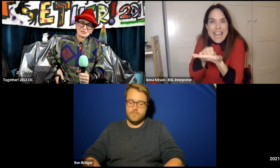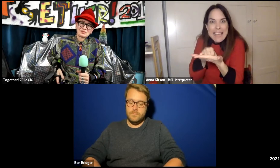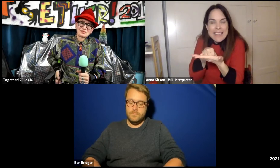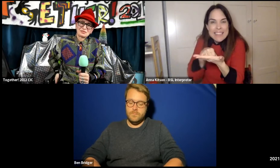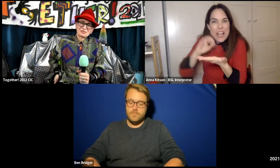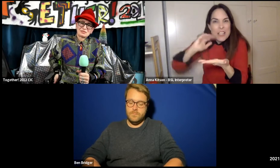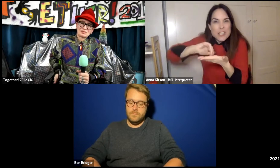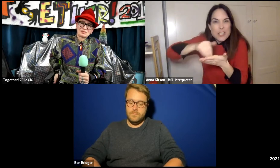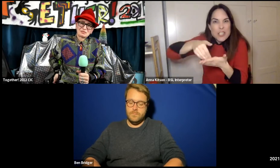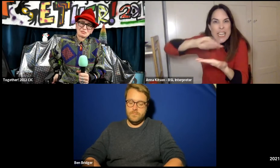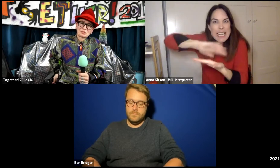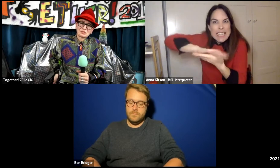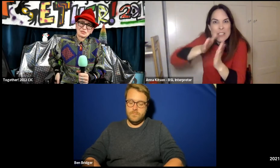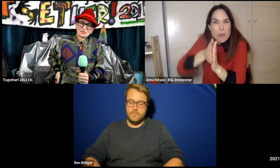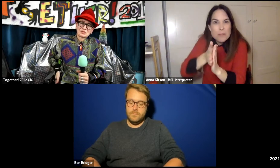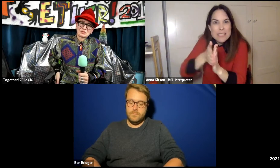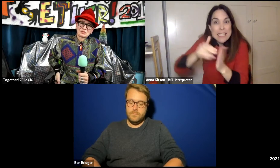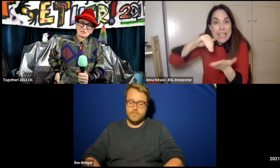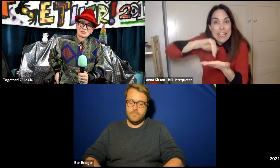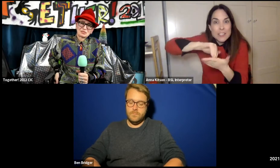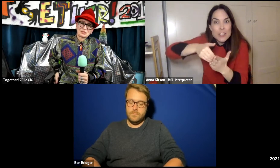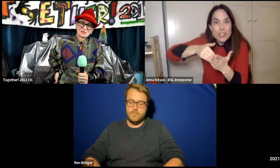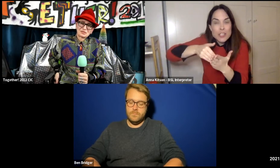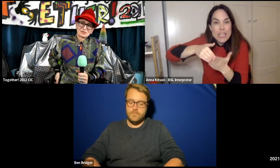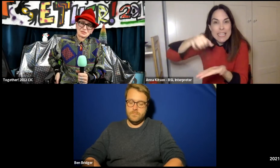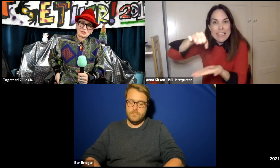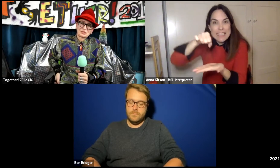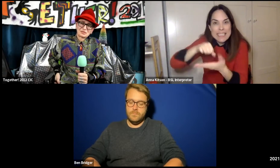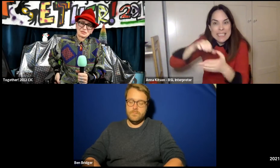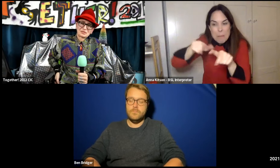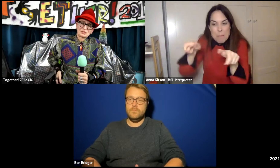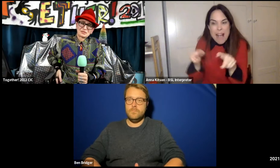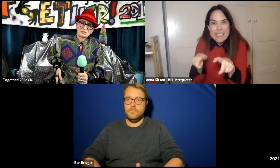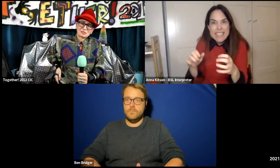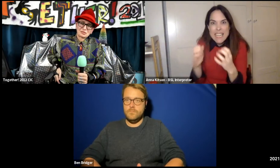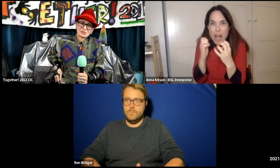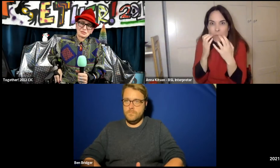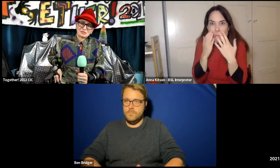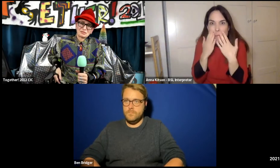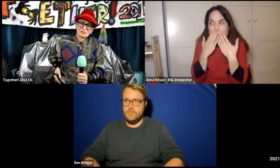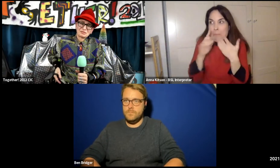Anything my human left to cool. If I was a cat I would stretch on the deck